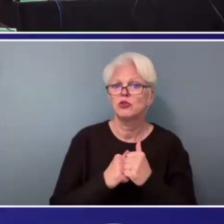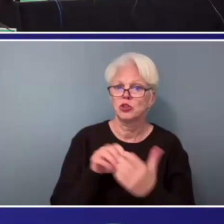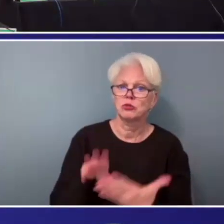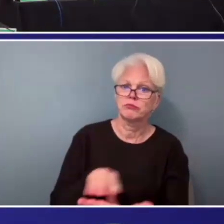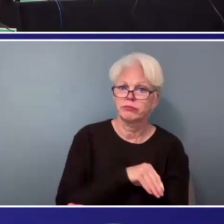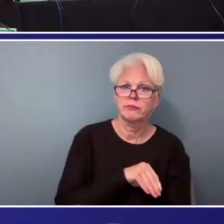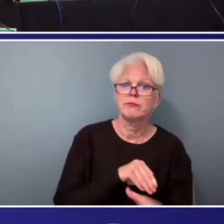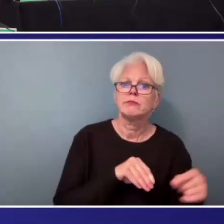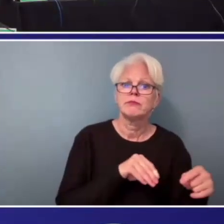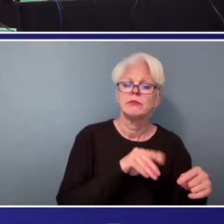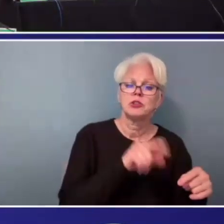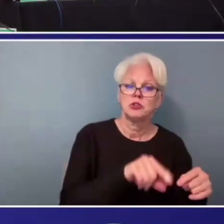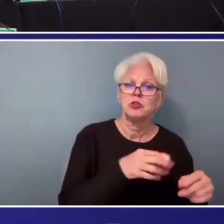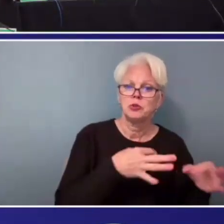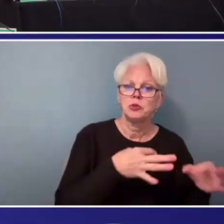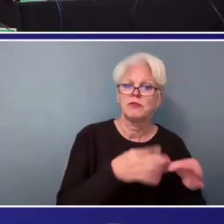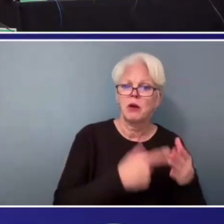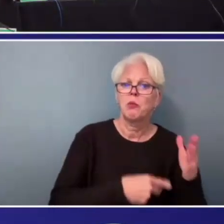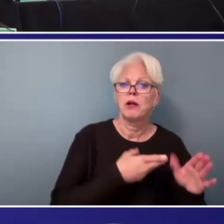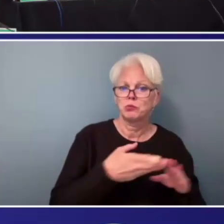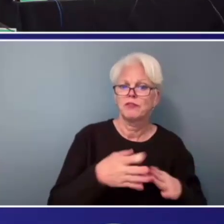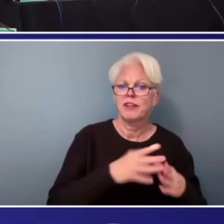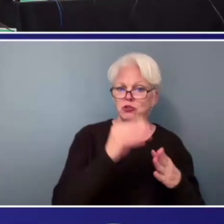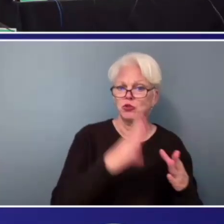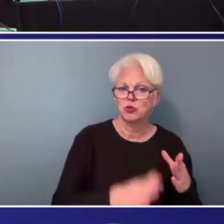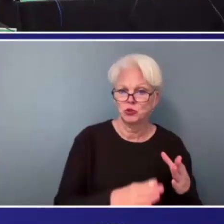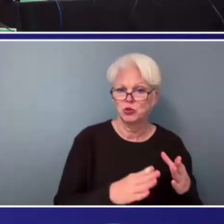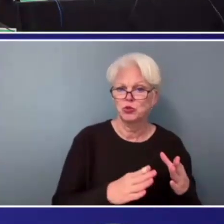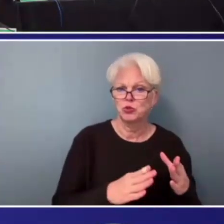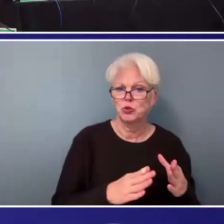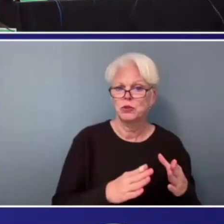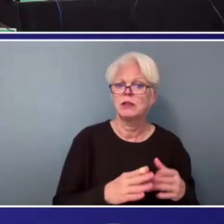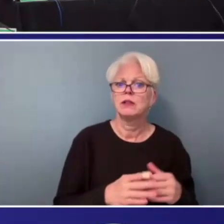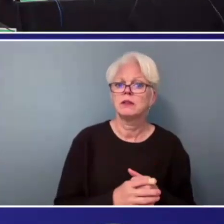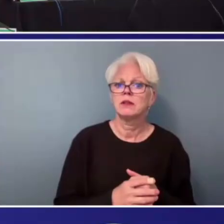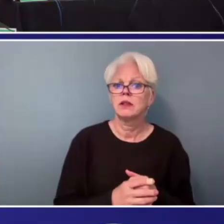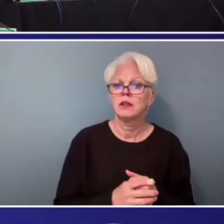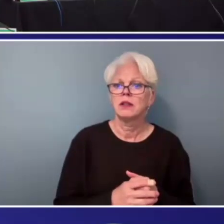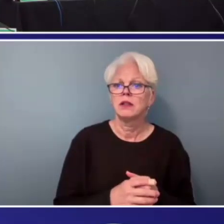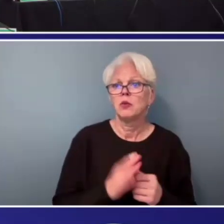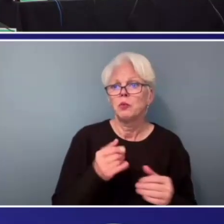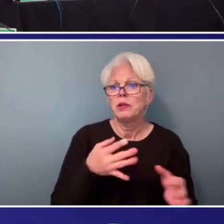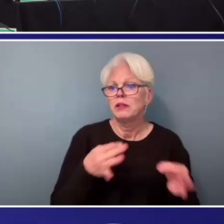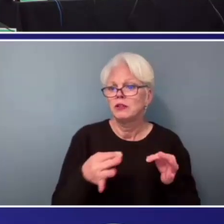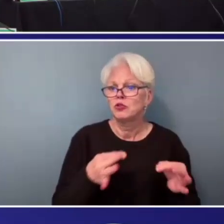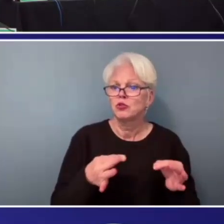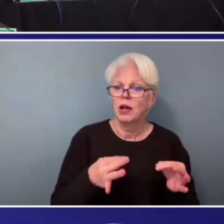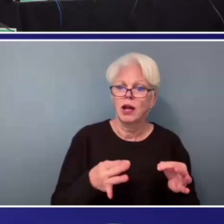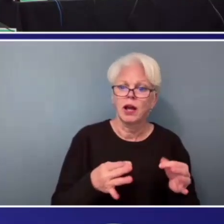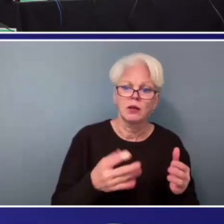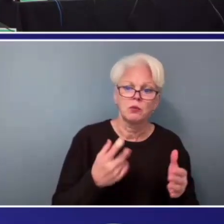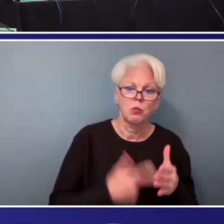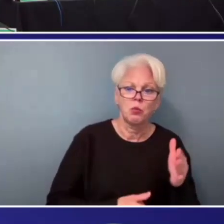what a professional student is by describing what professional --